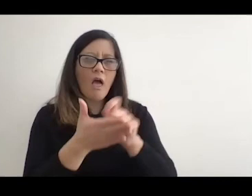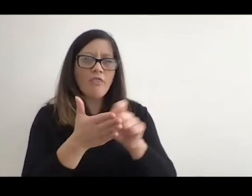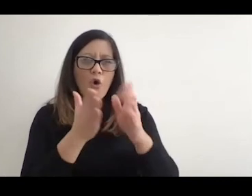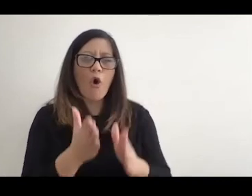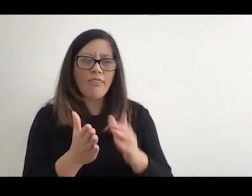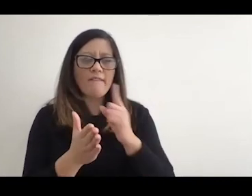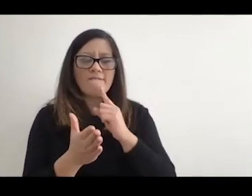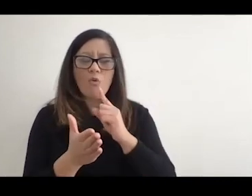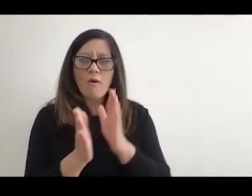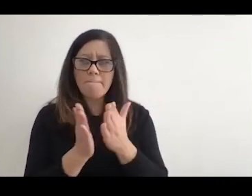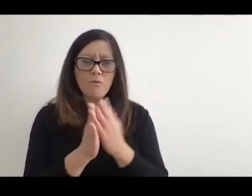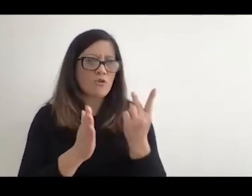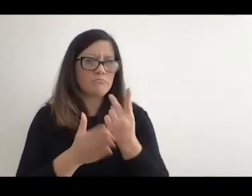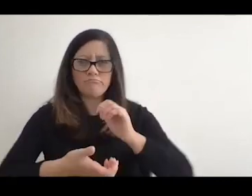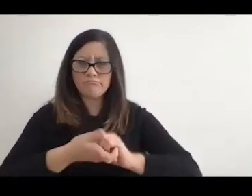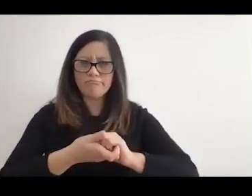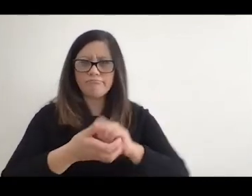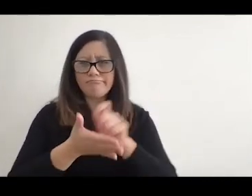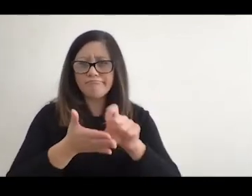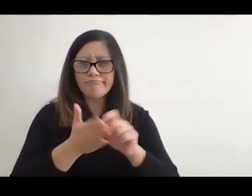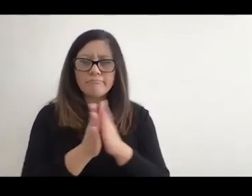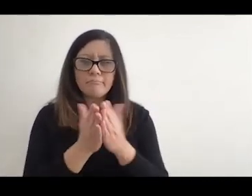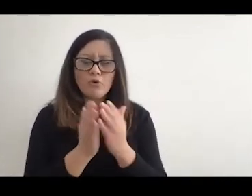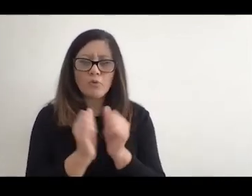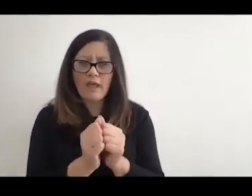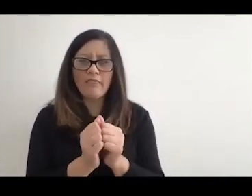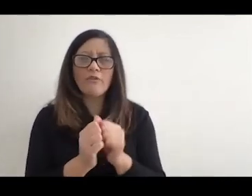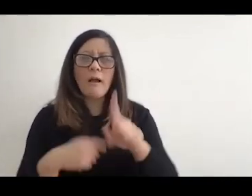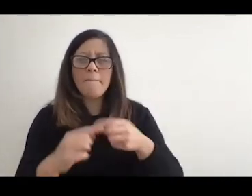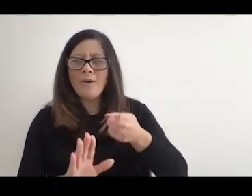on an upcoming book about. The history of dressing with disabilities